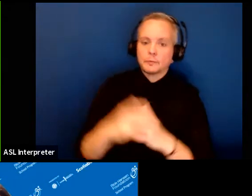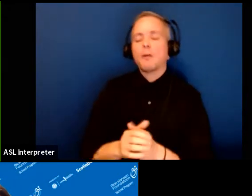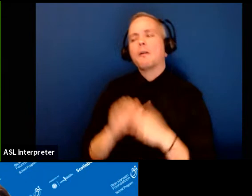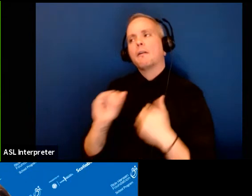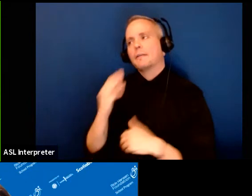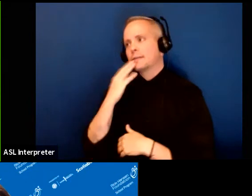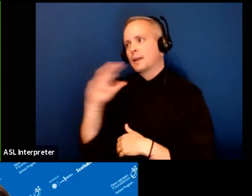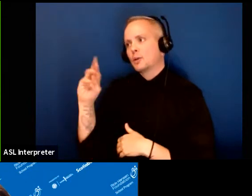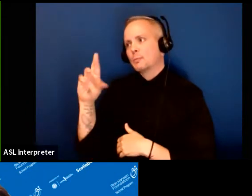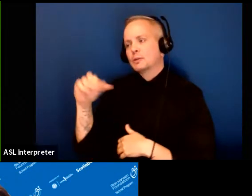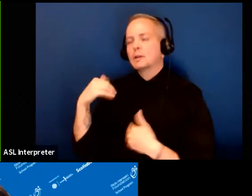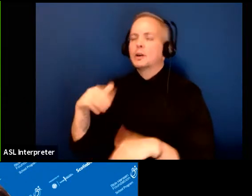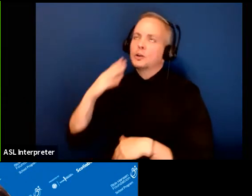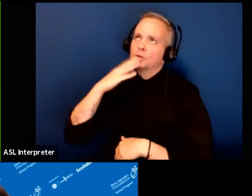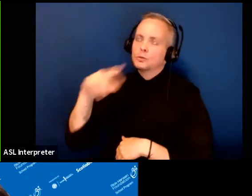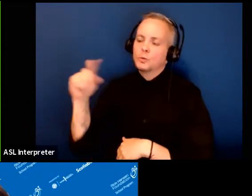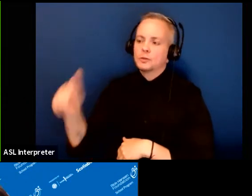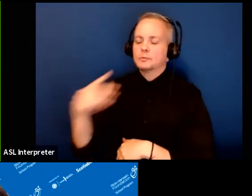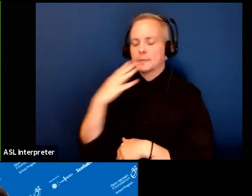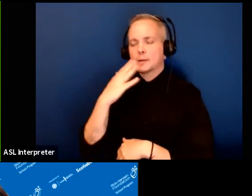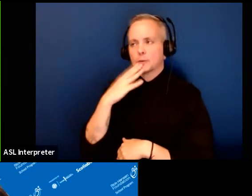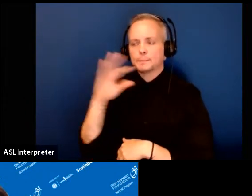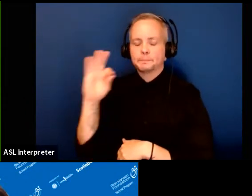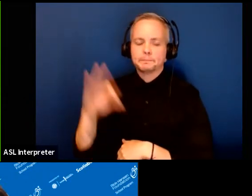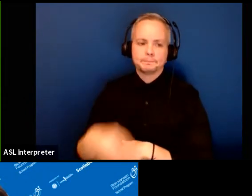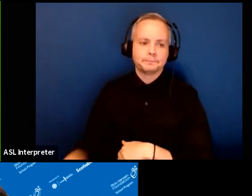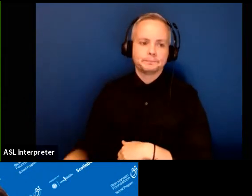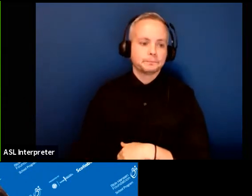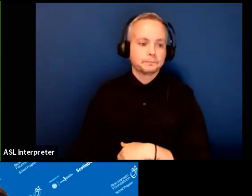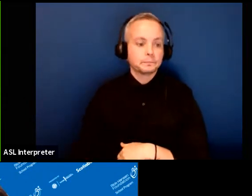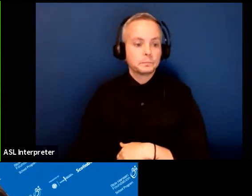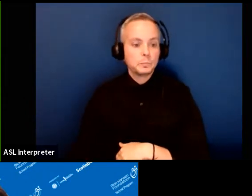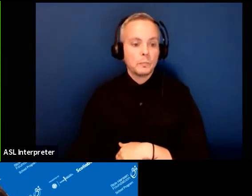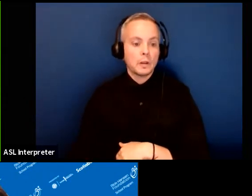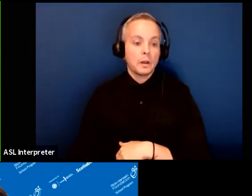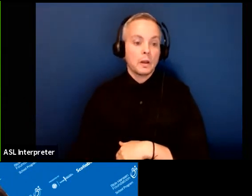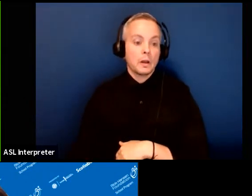GREAT QUESTION. SO, YOU KNOW, OBVIOUSLY THE